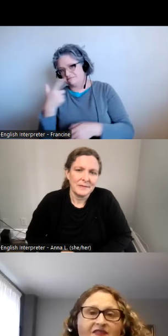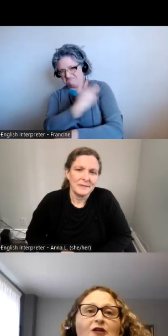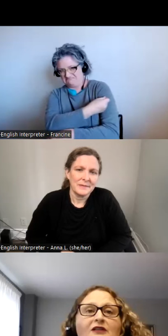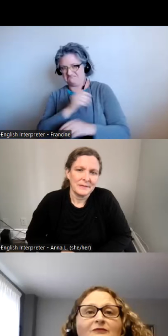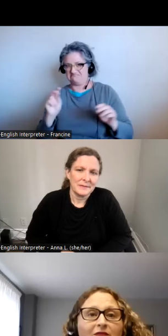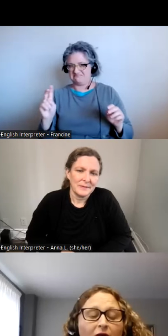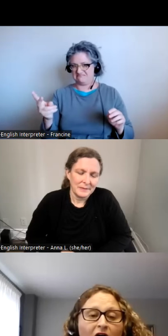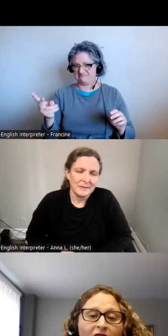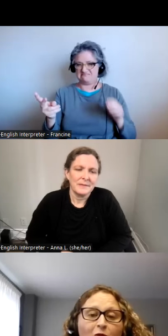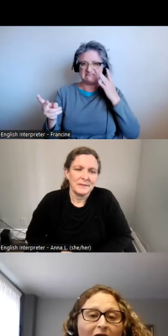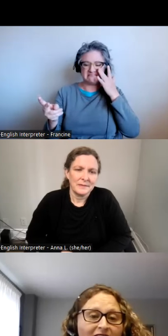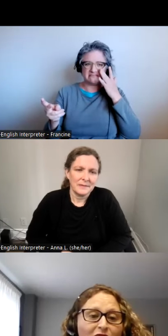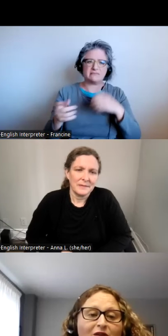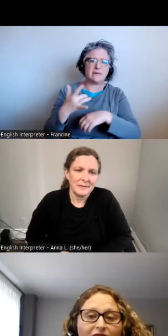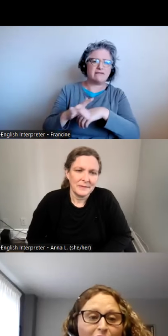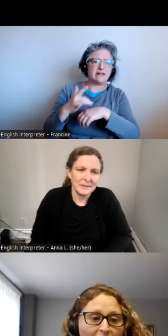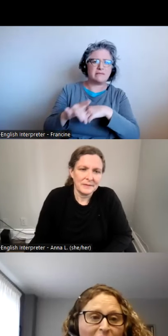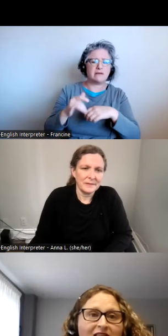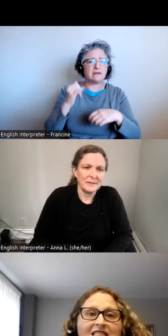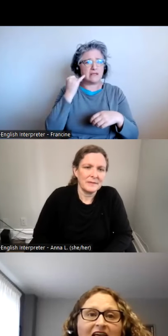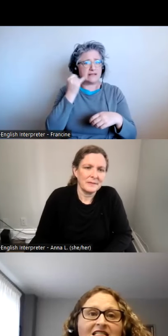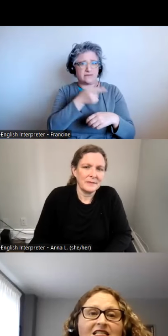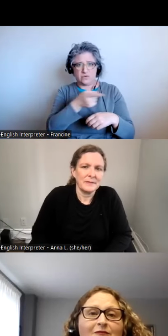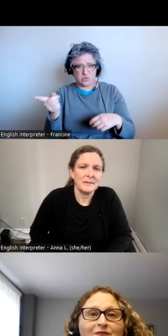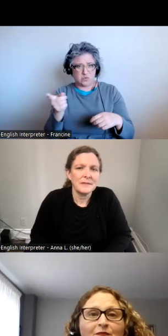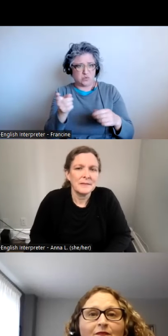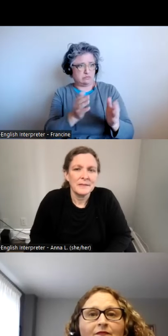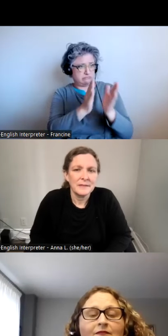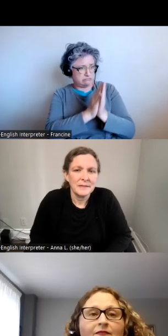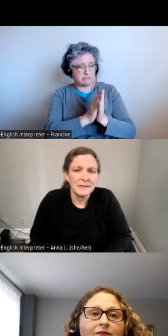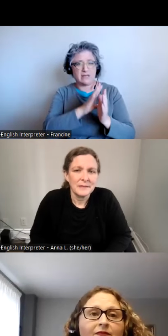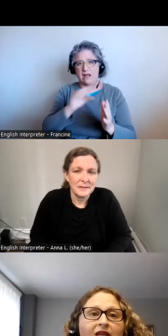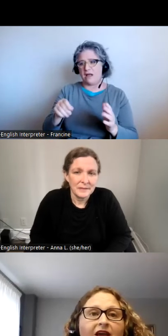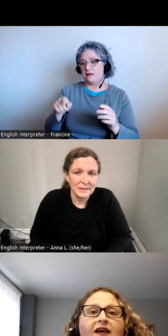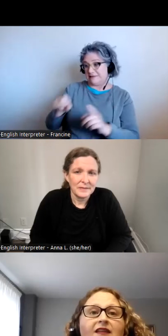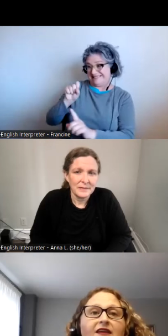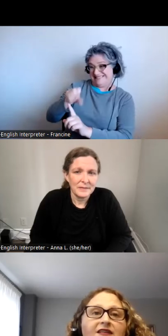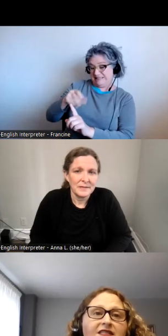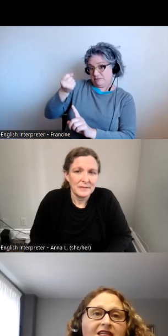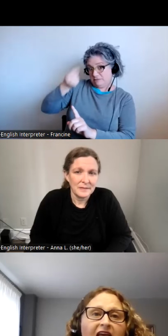one is hundred micrograms, a two doses primary series given eight weeks apart. It is available upon request with